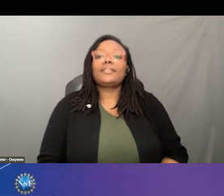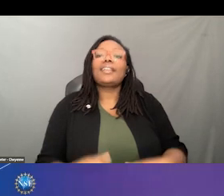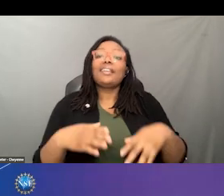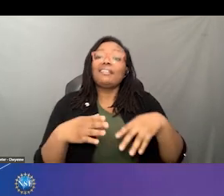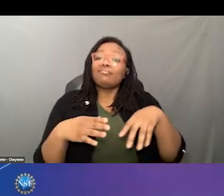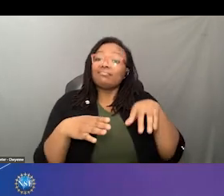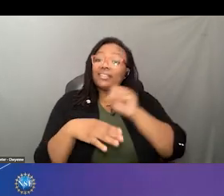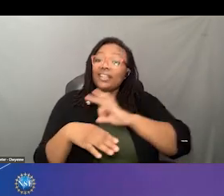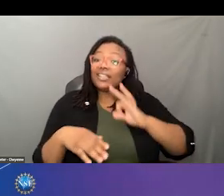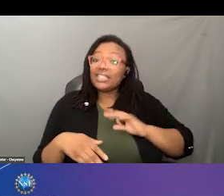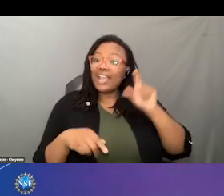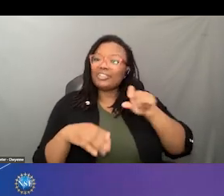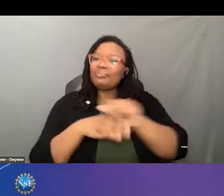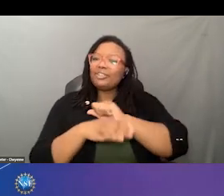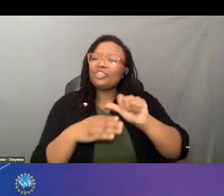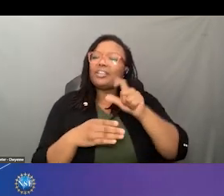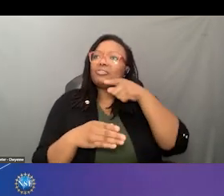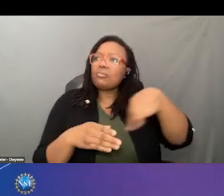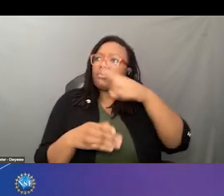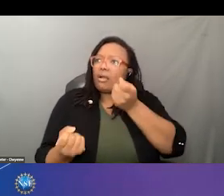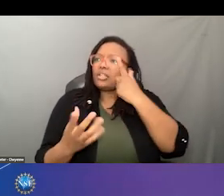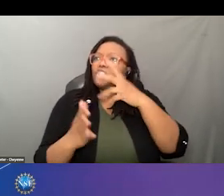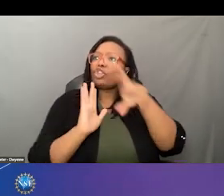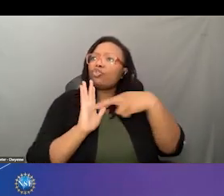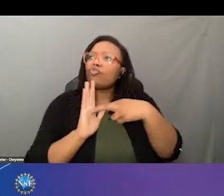Train your staff so that they understand their roles and responsibilities.